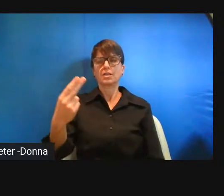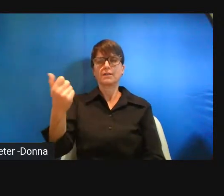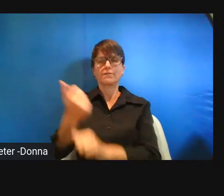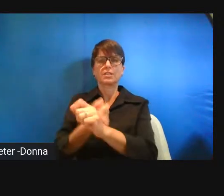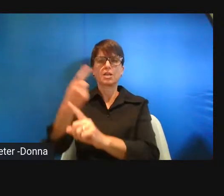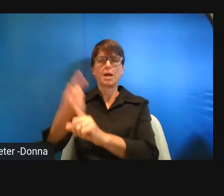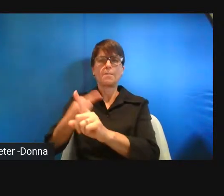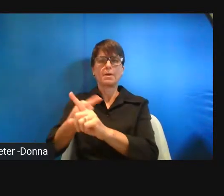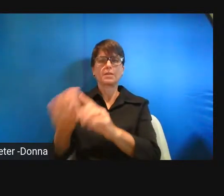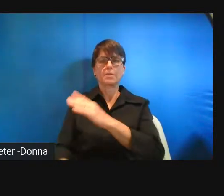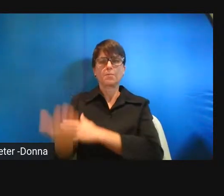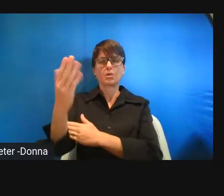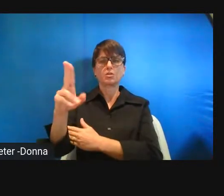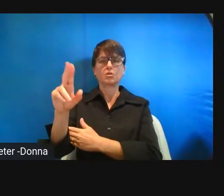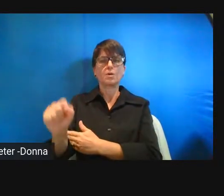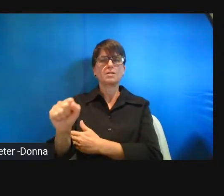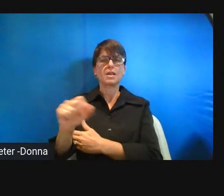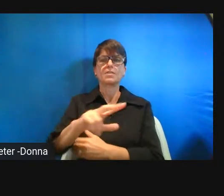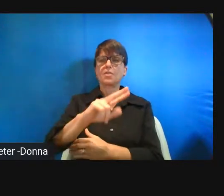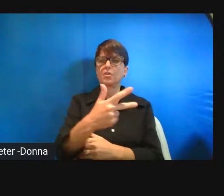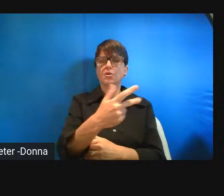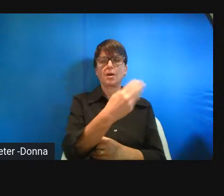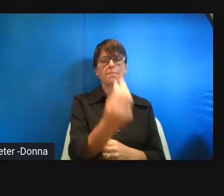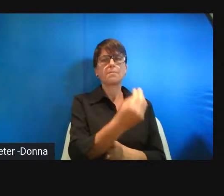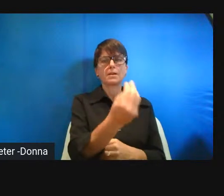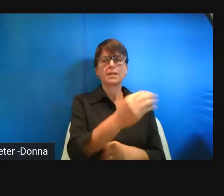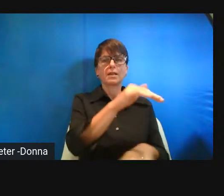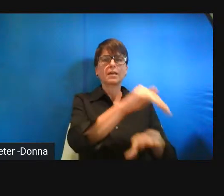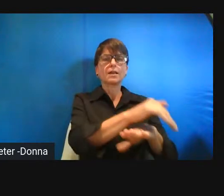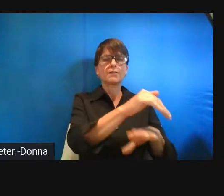com or if you go to the WordPress Meetup programs website, you can find them there as well.